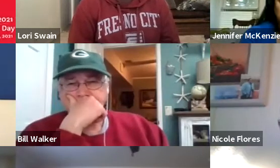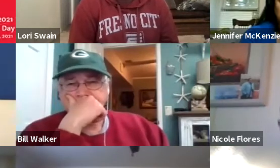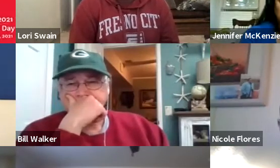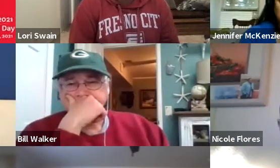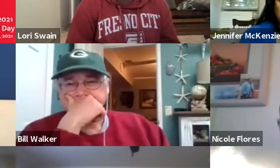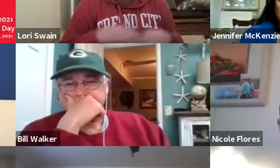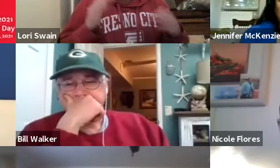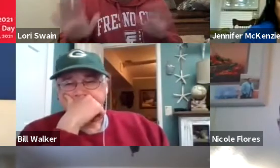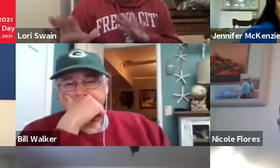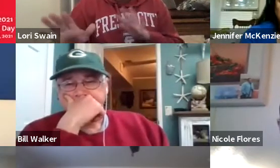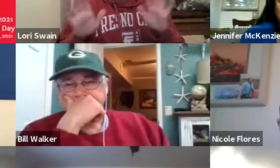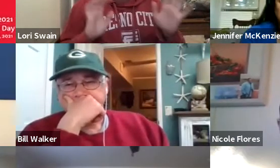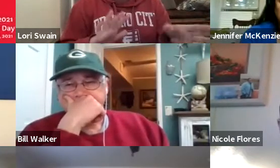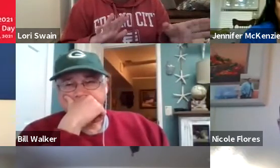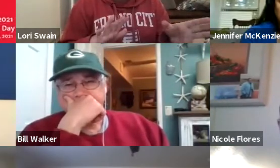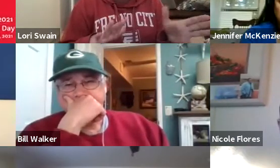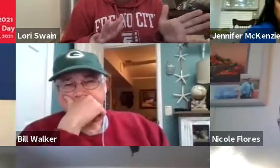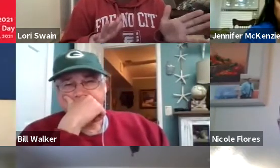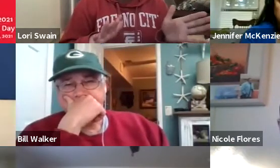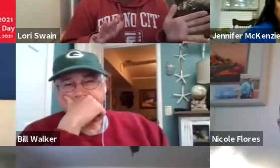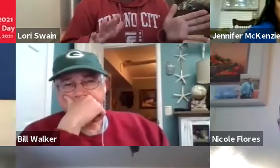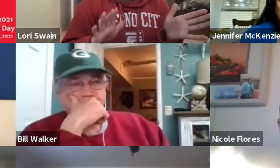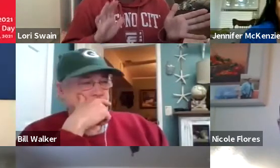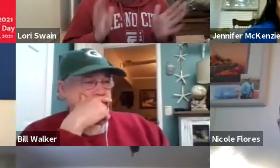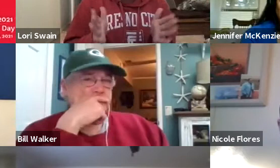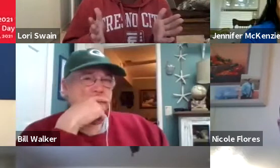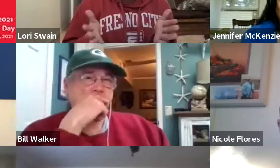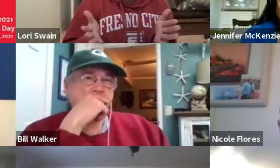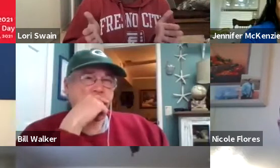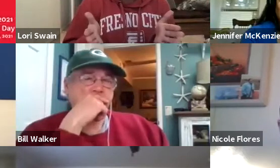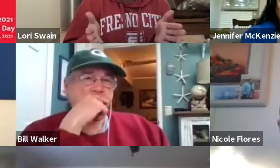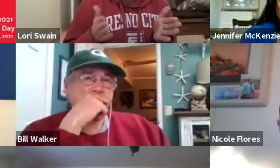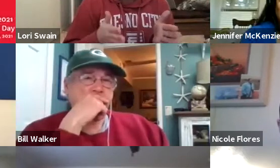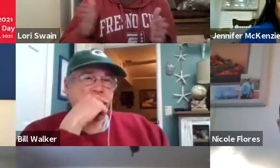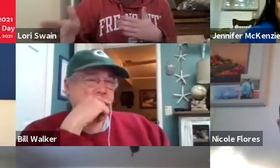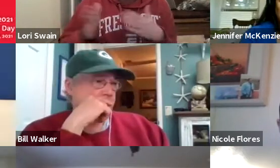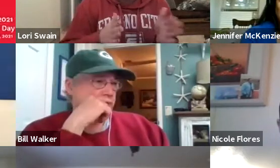explain to them there are different numbers for different campuses. And we can advise students to take classes at different